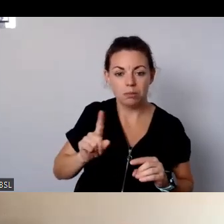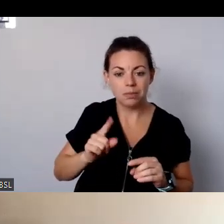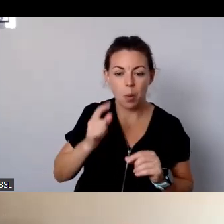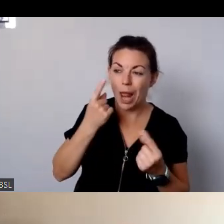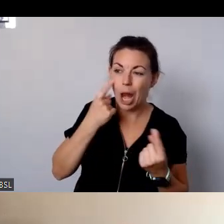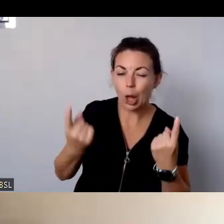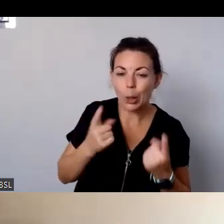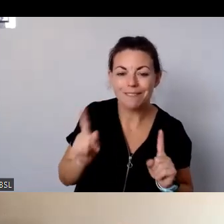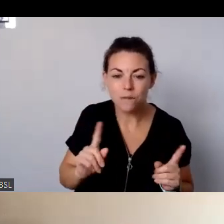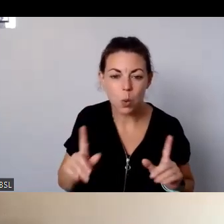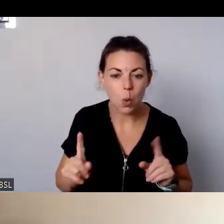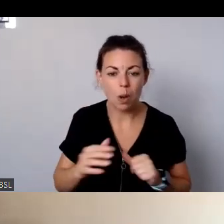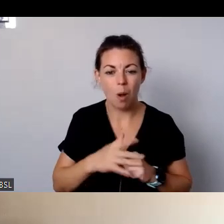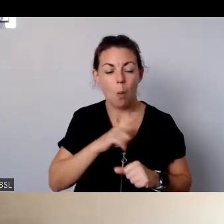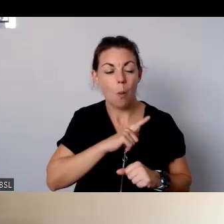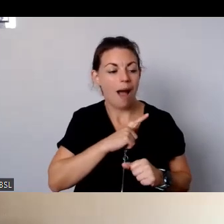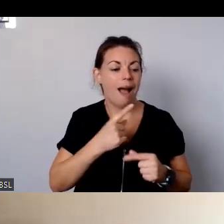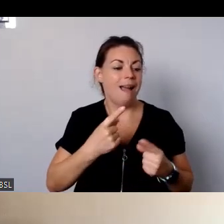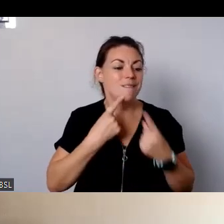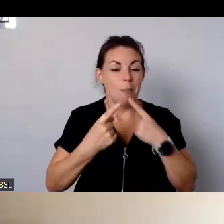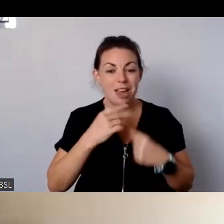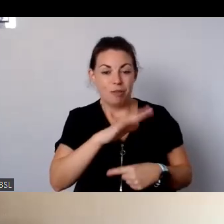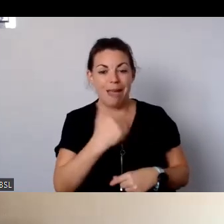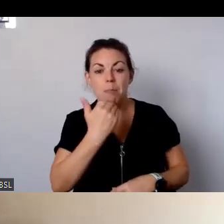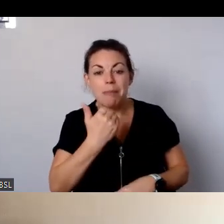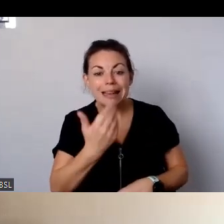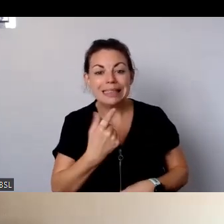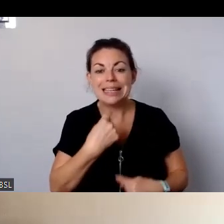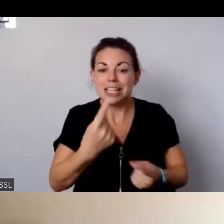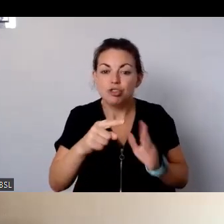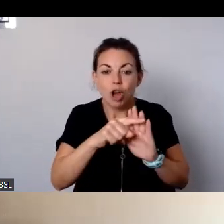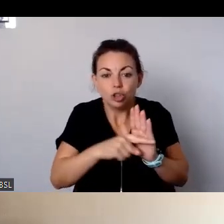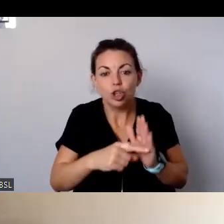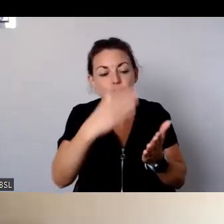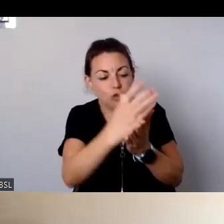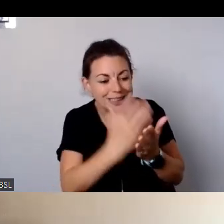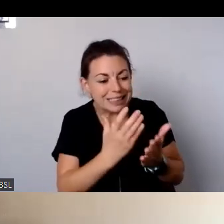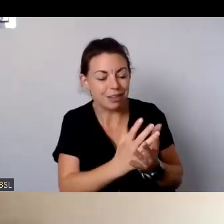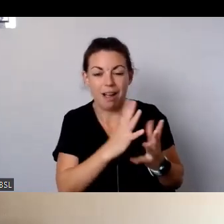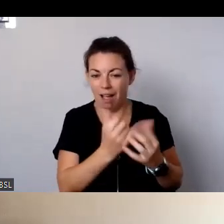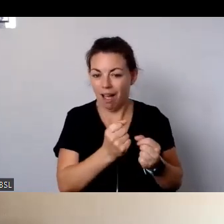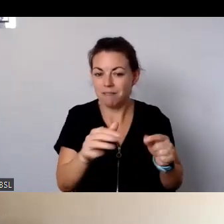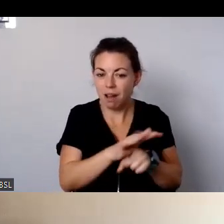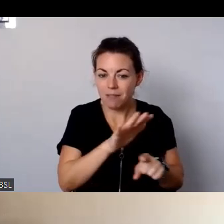and instructions about criteria, et cetera, that Ewelina has mentioned. I think ultimately what we're really looking